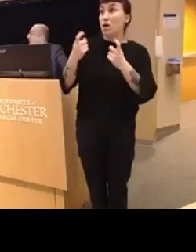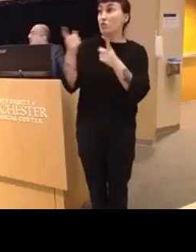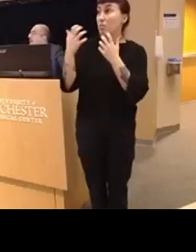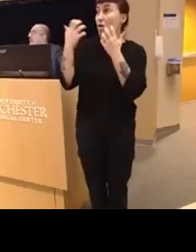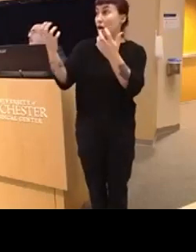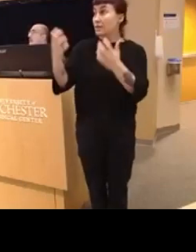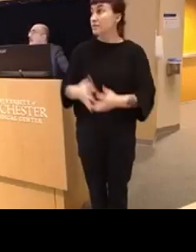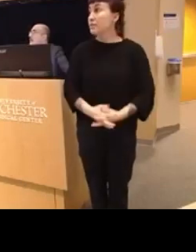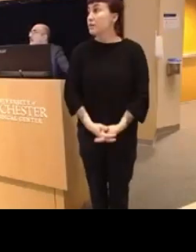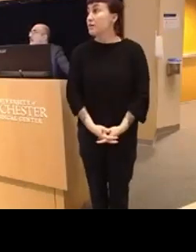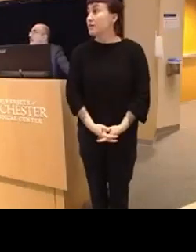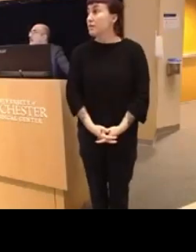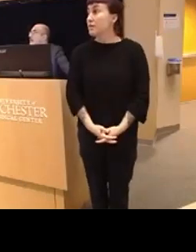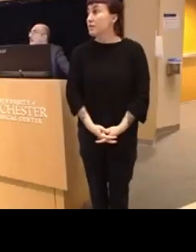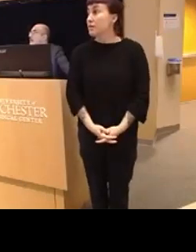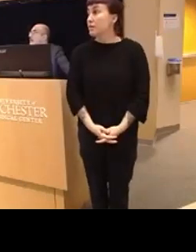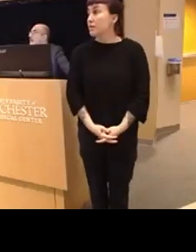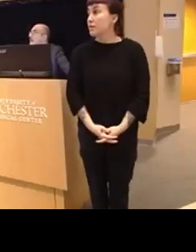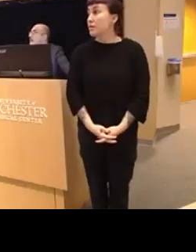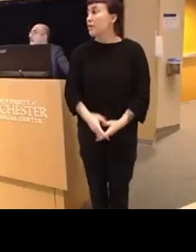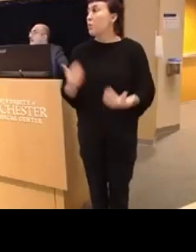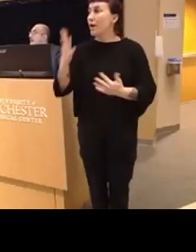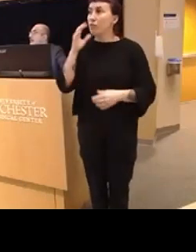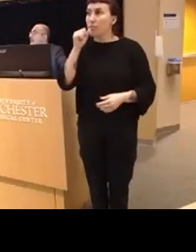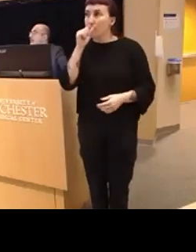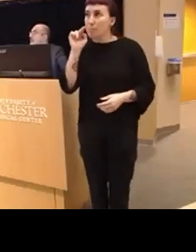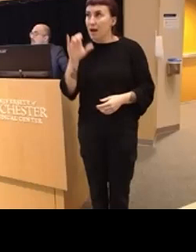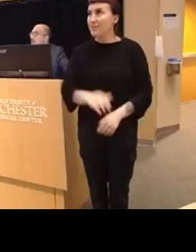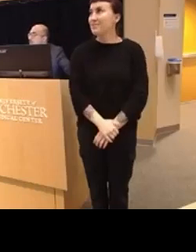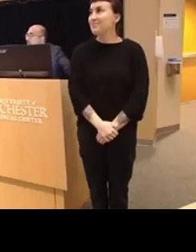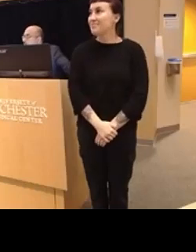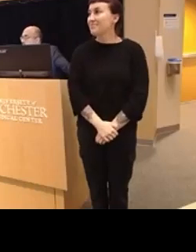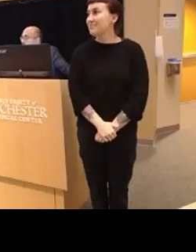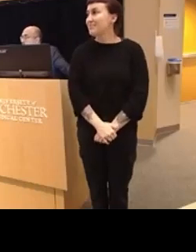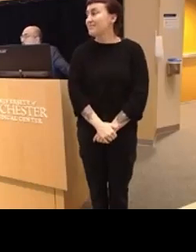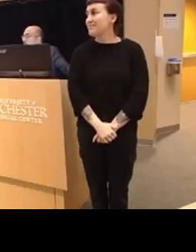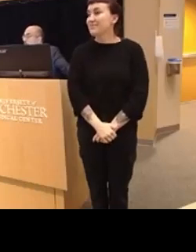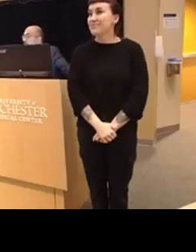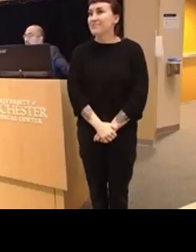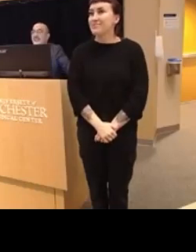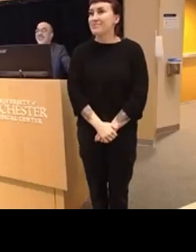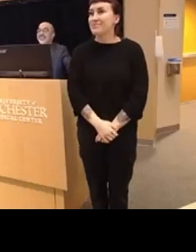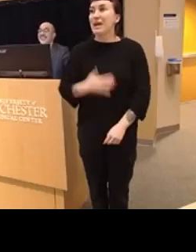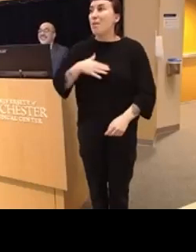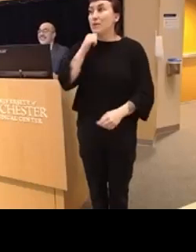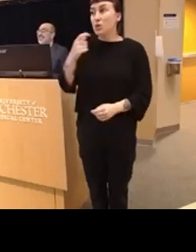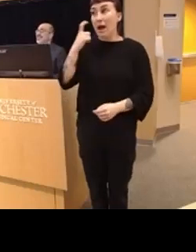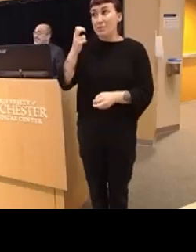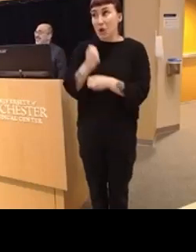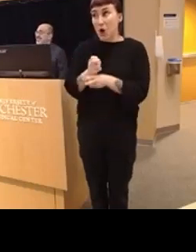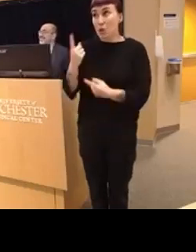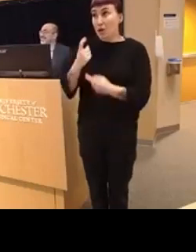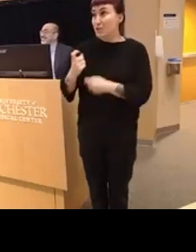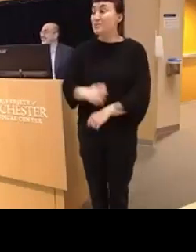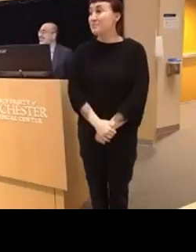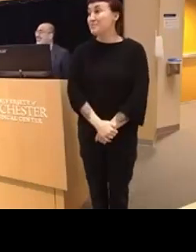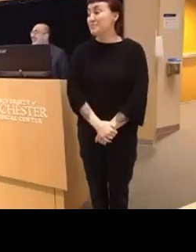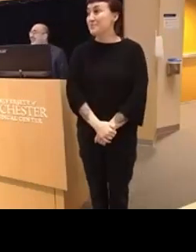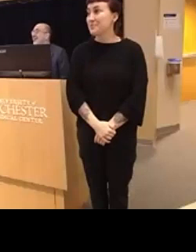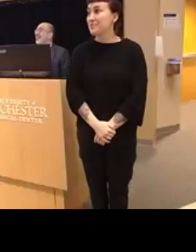Paul yeah Paul can you speak to the micone so don't ask me too hard a question Paul no I I